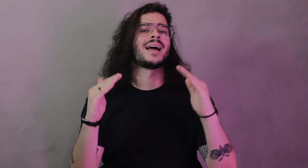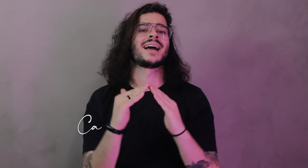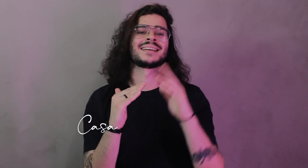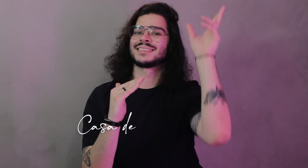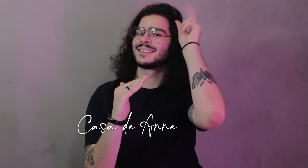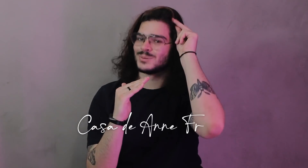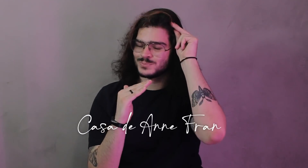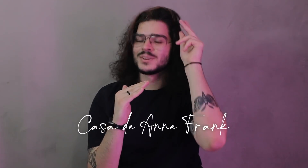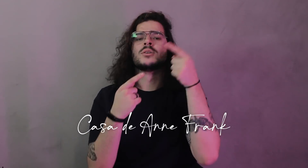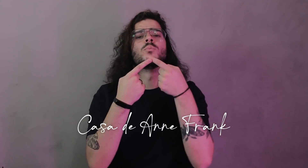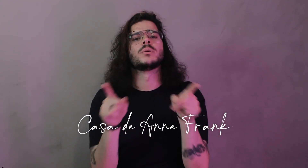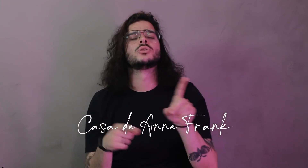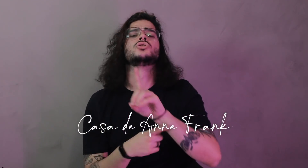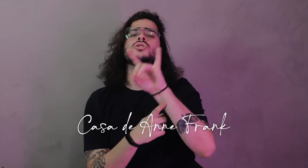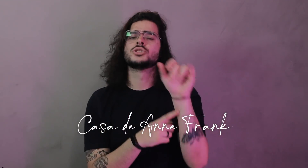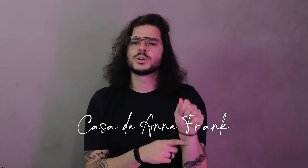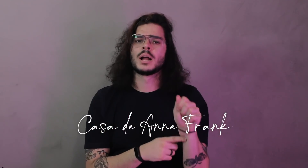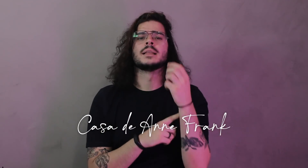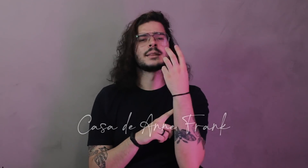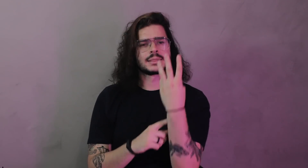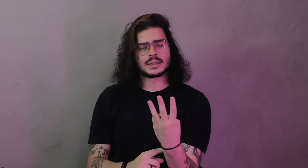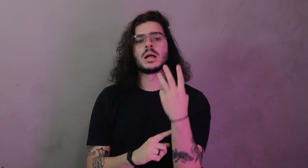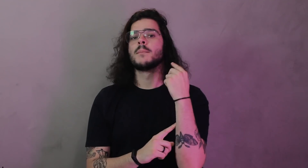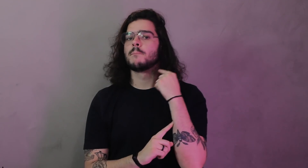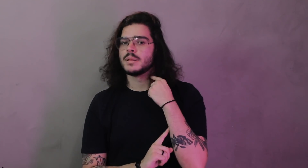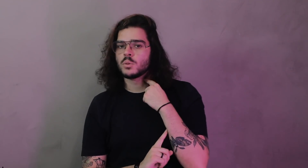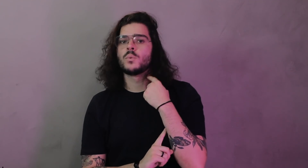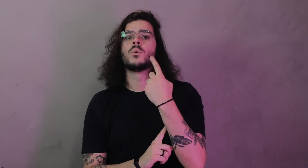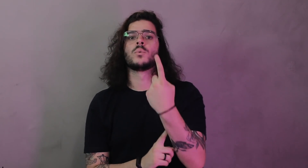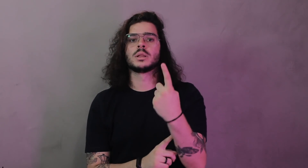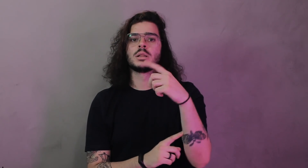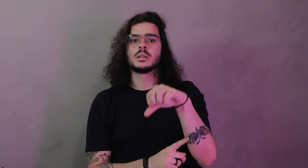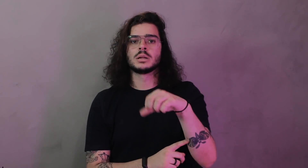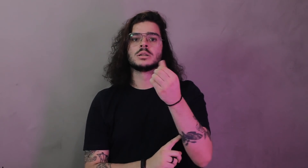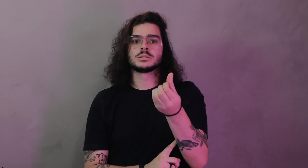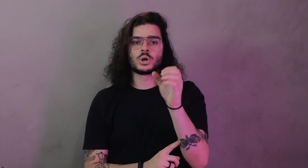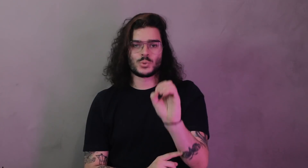, on May 3, 1960,